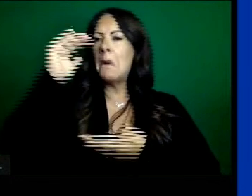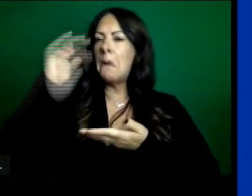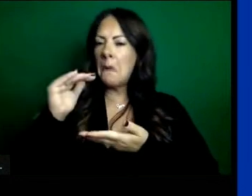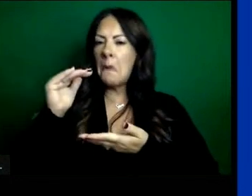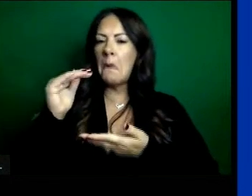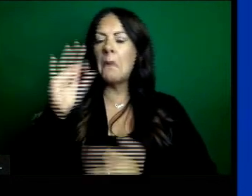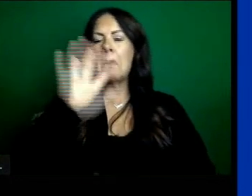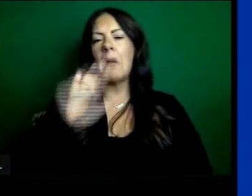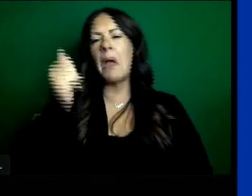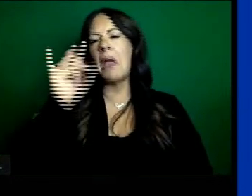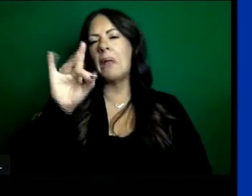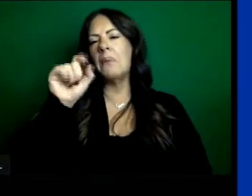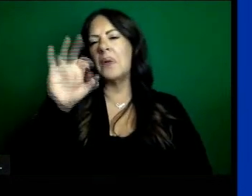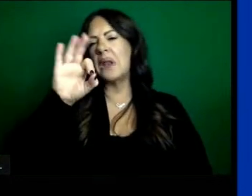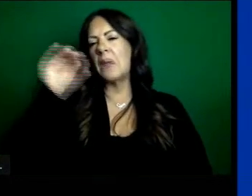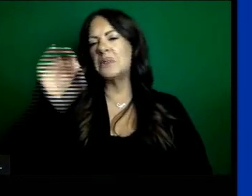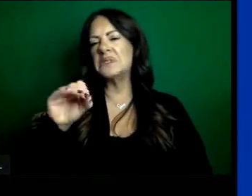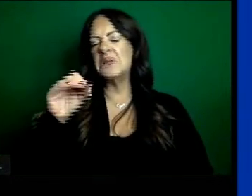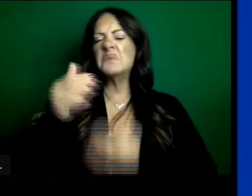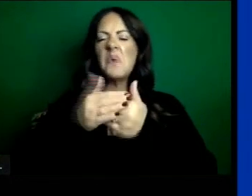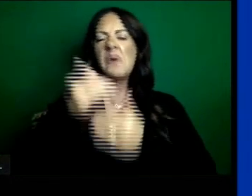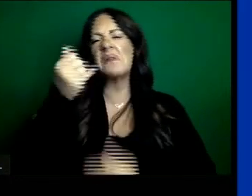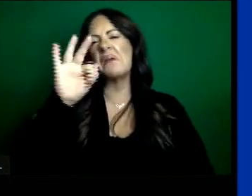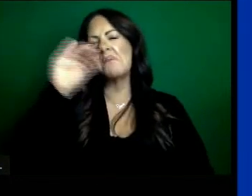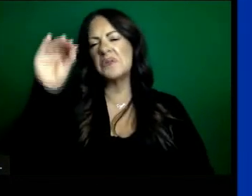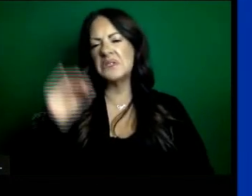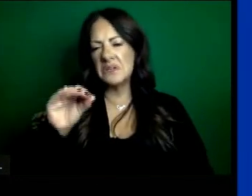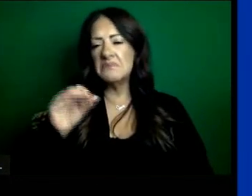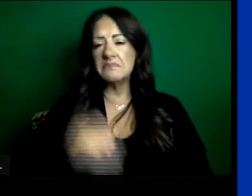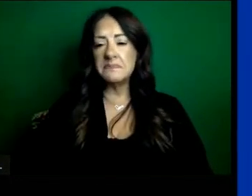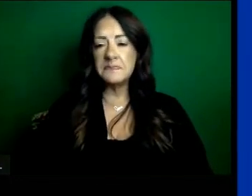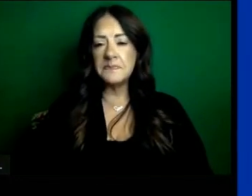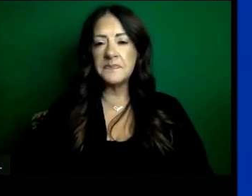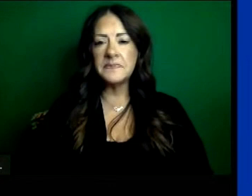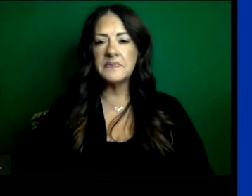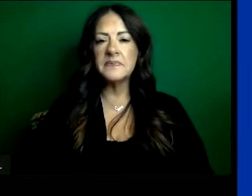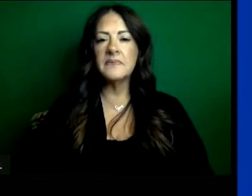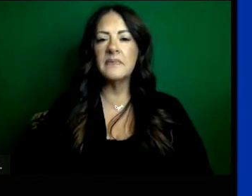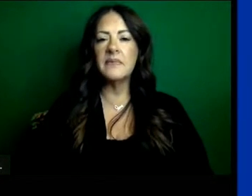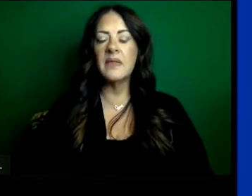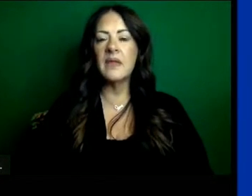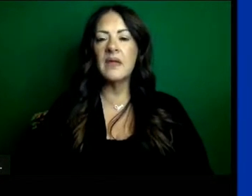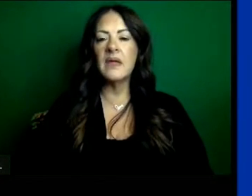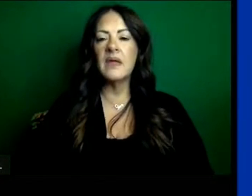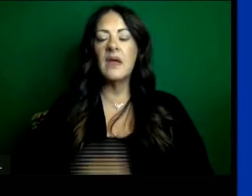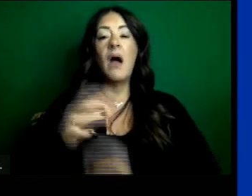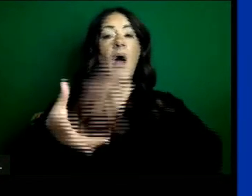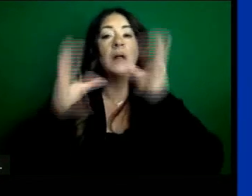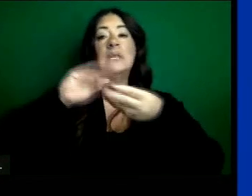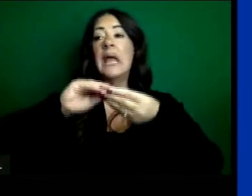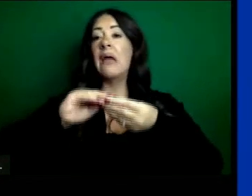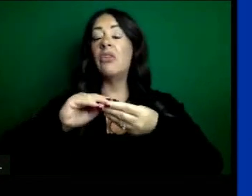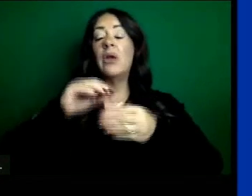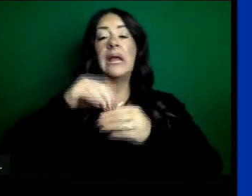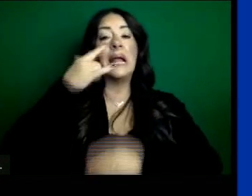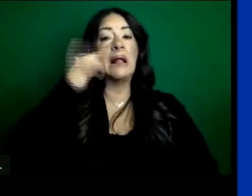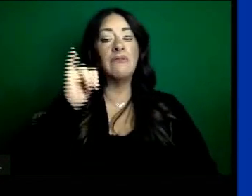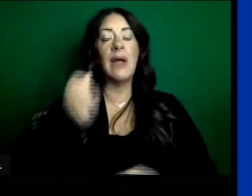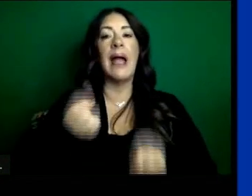THROUGH CORONAVIRUS DISEASE AND SO WE -- NOT SURPRISED TO SEE